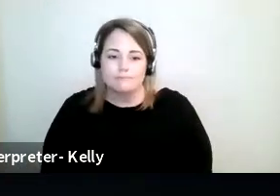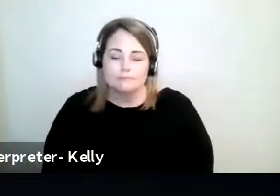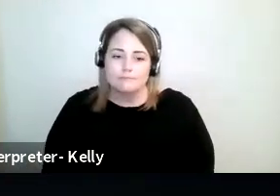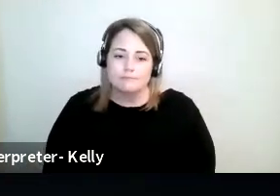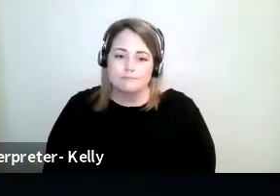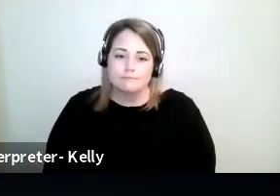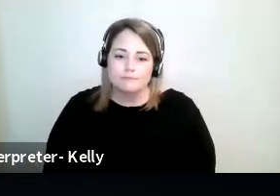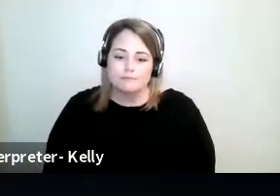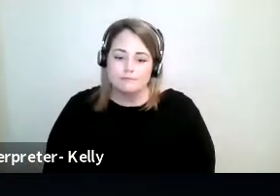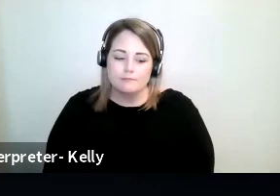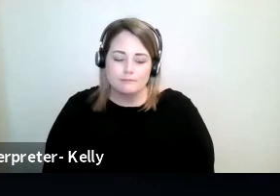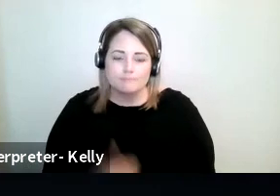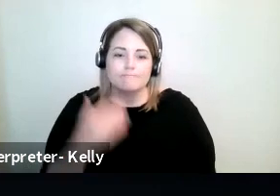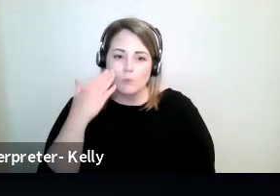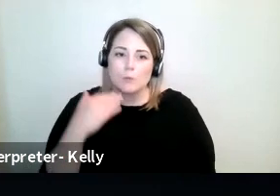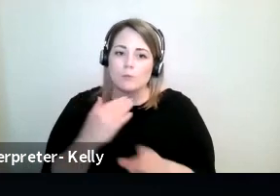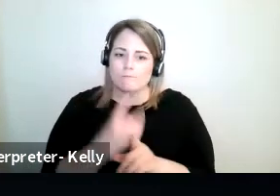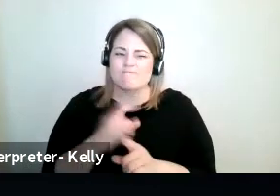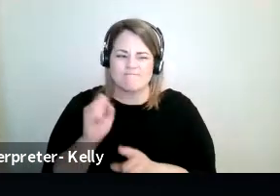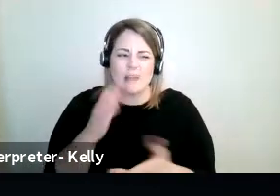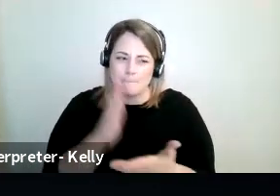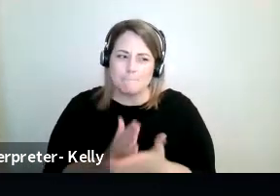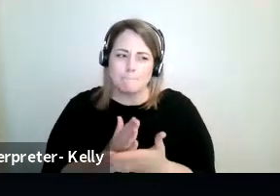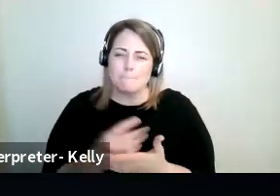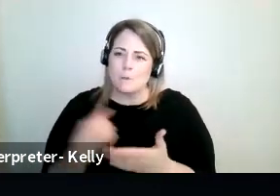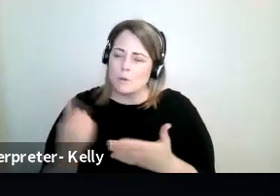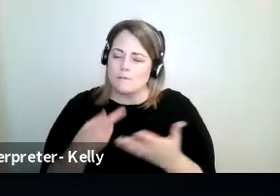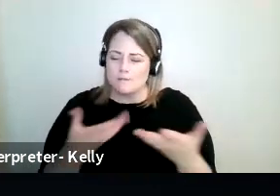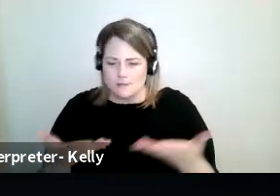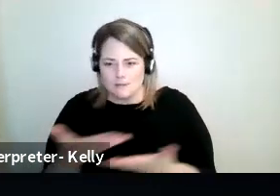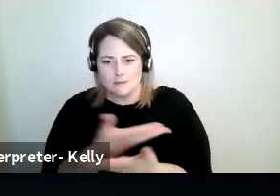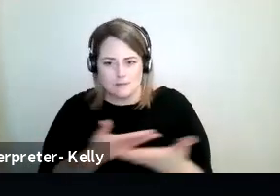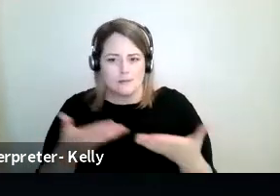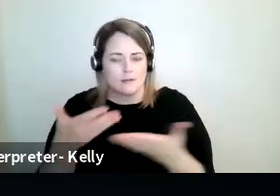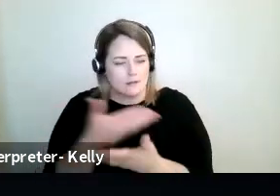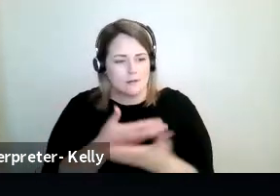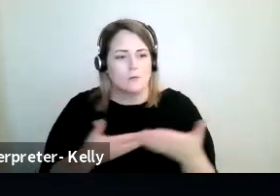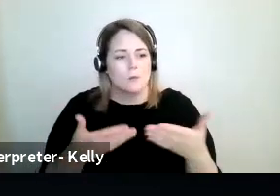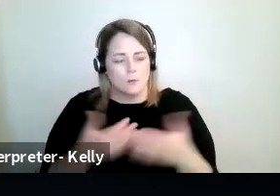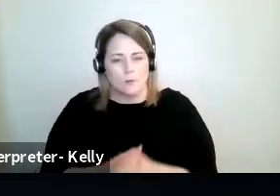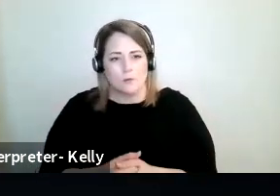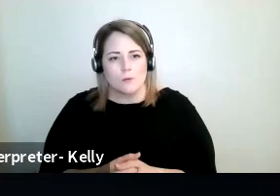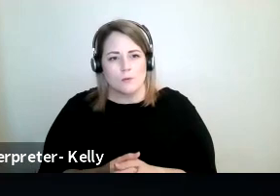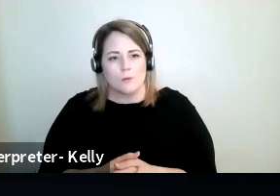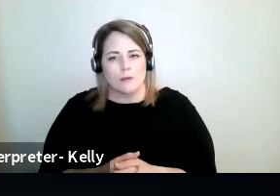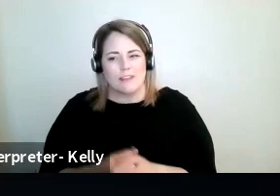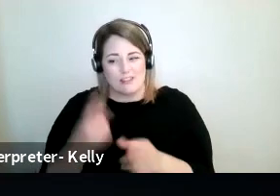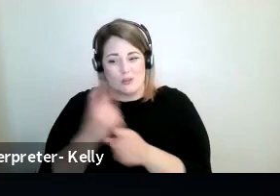this conversation about, you know, so much of the talk, even in the employment policy that is there,